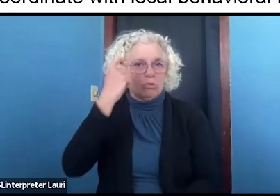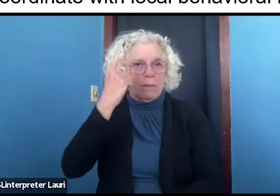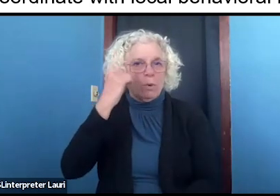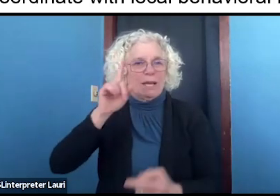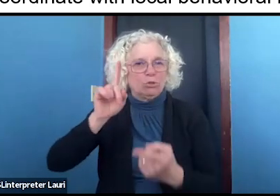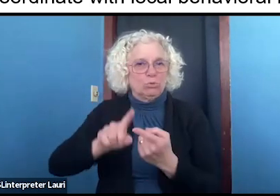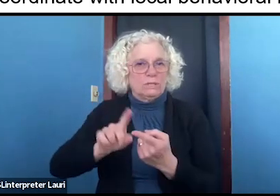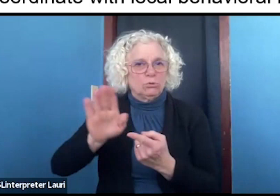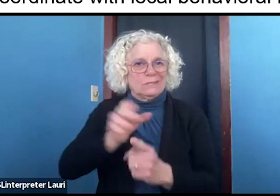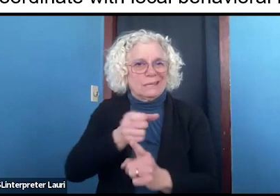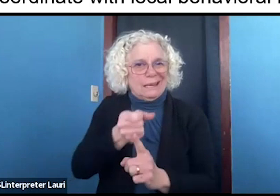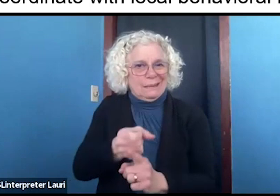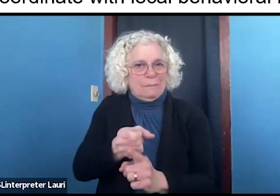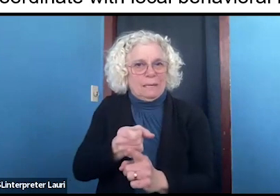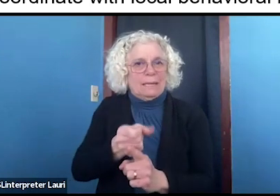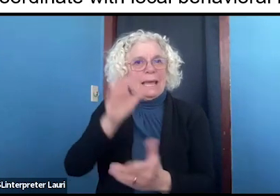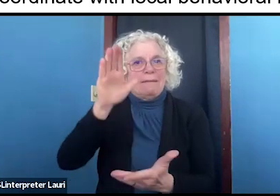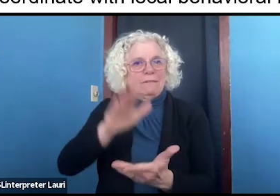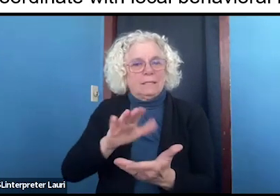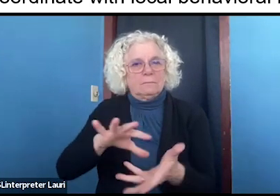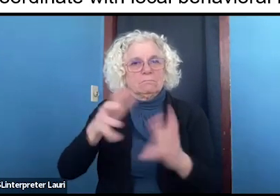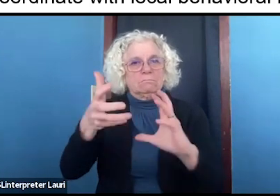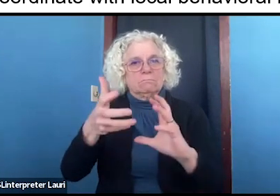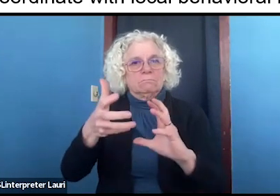and prevent escalation to the point of crisis.